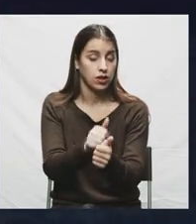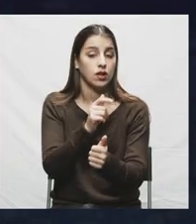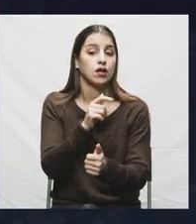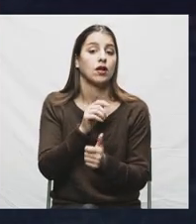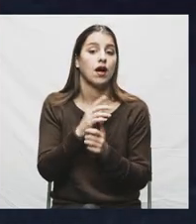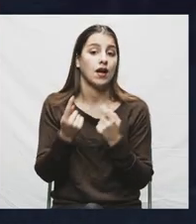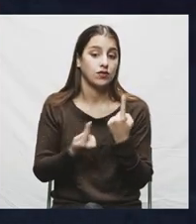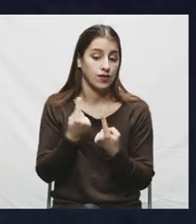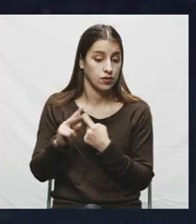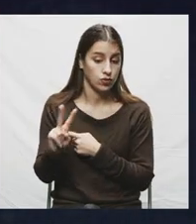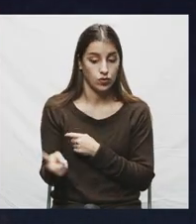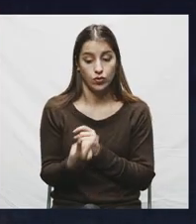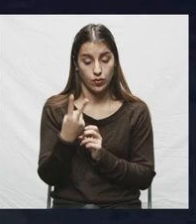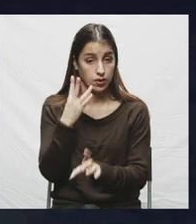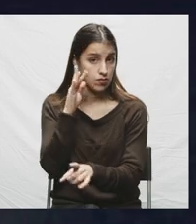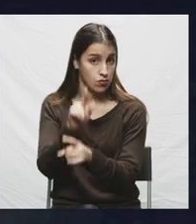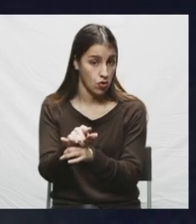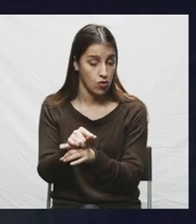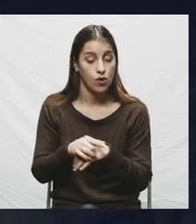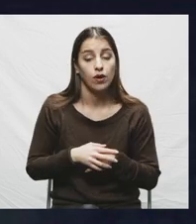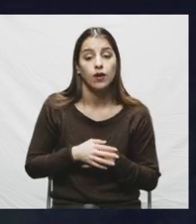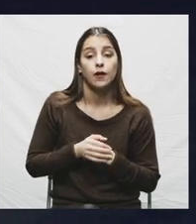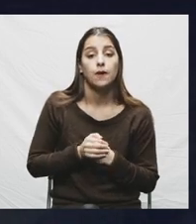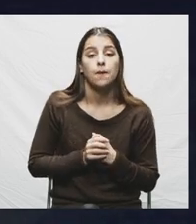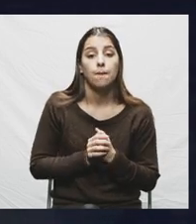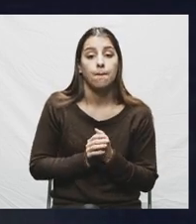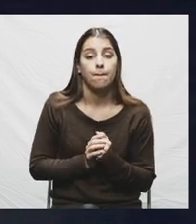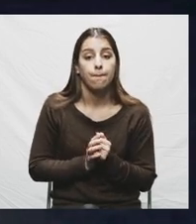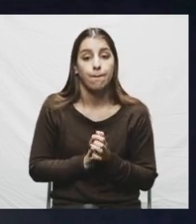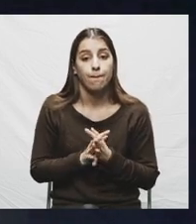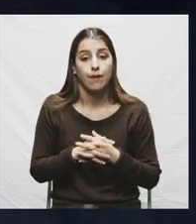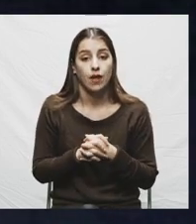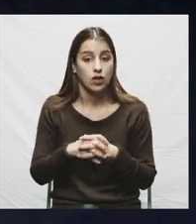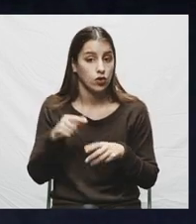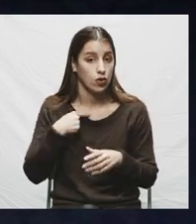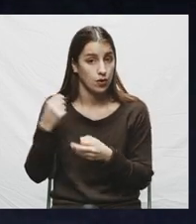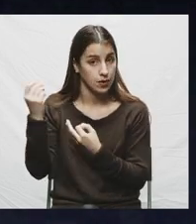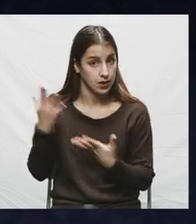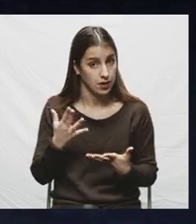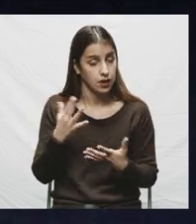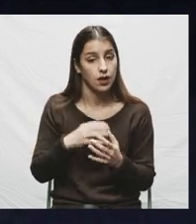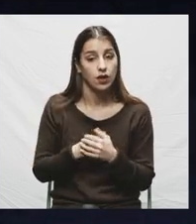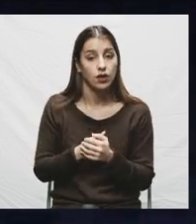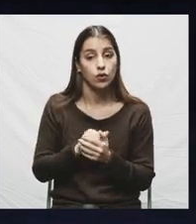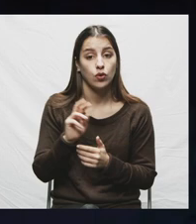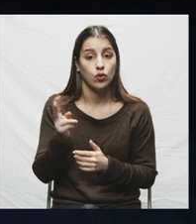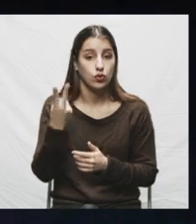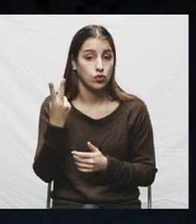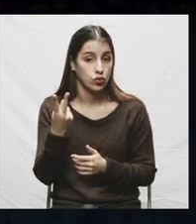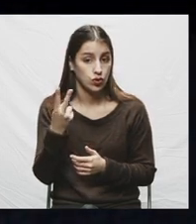and there were times I was touring both. There was a period touring with both solos. I even performed several times both solos in the same evening.